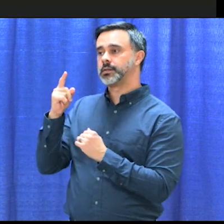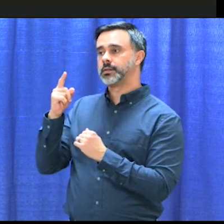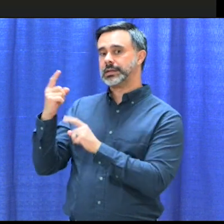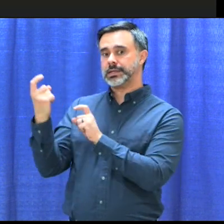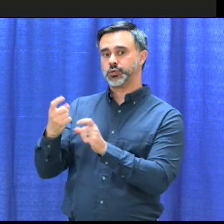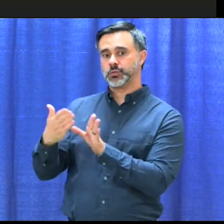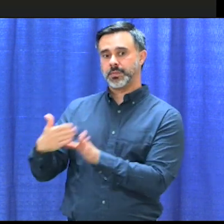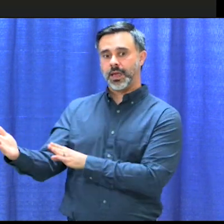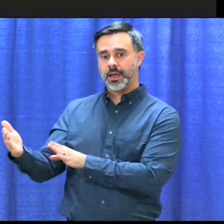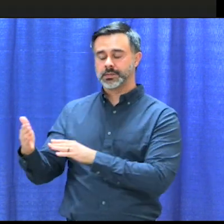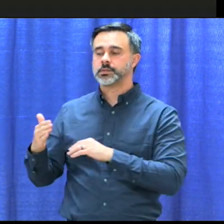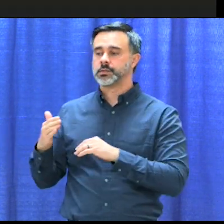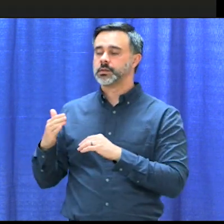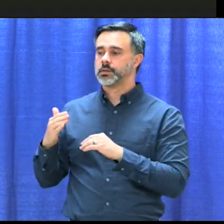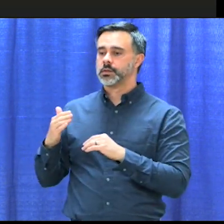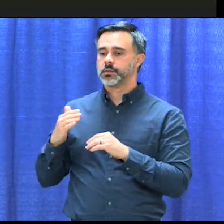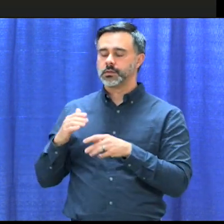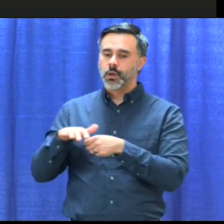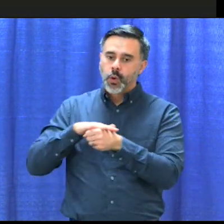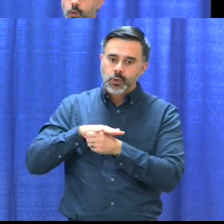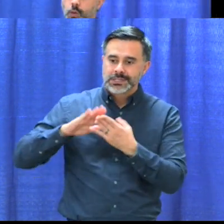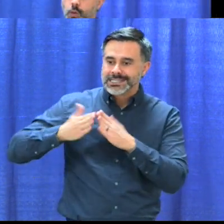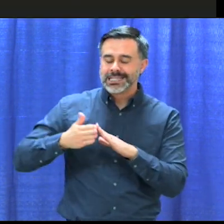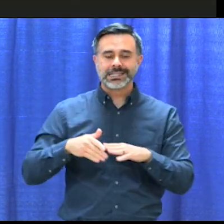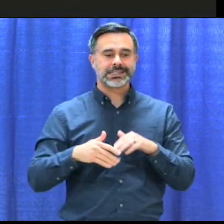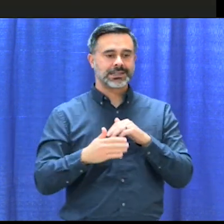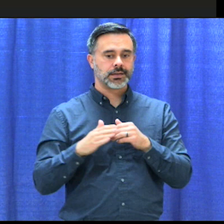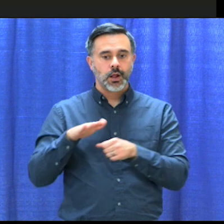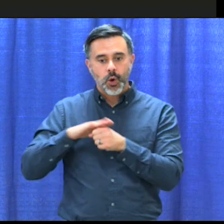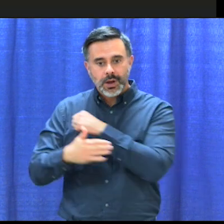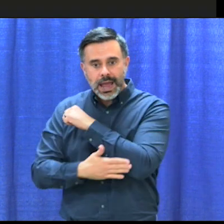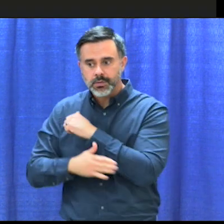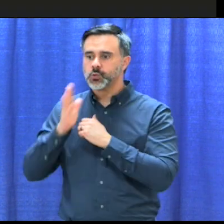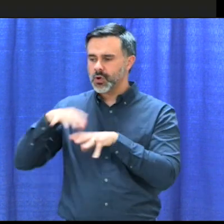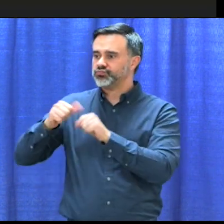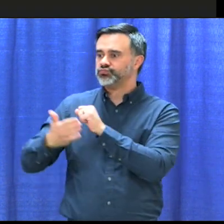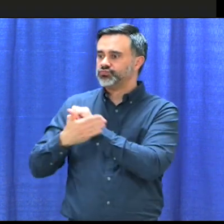plans and local cities and or County would run it and AT&T has fought it.